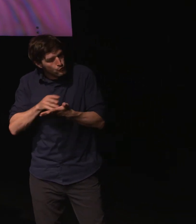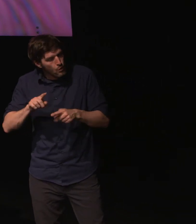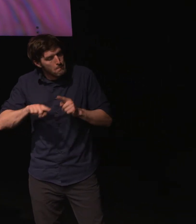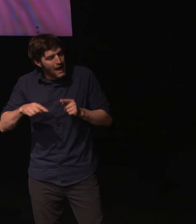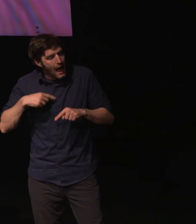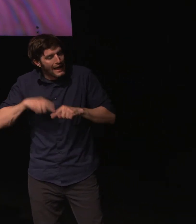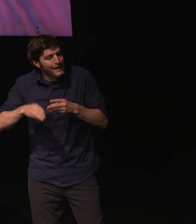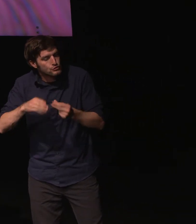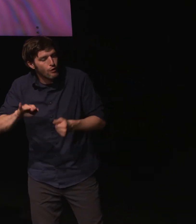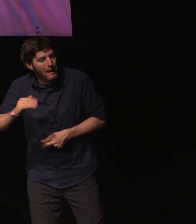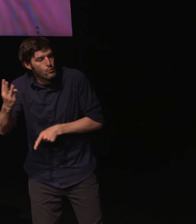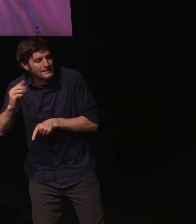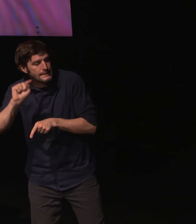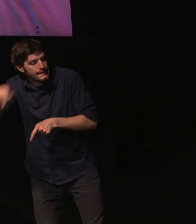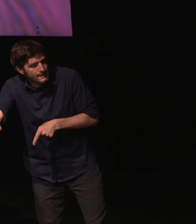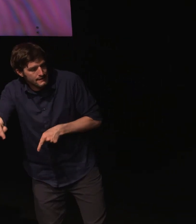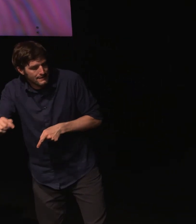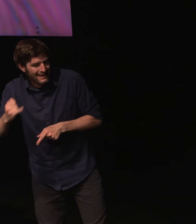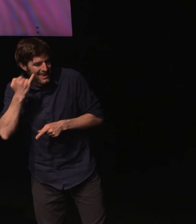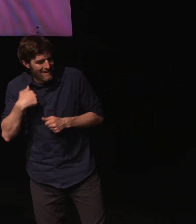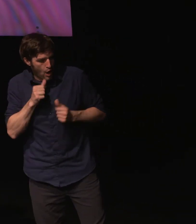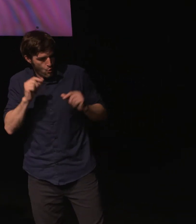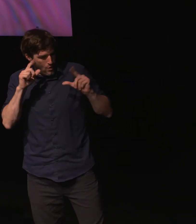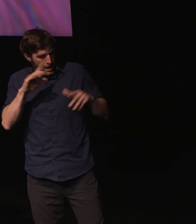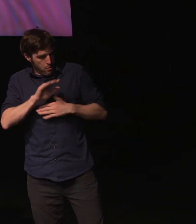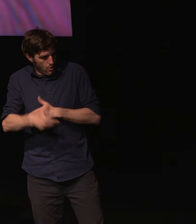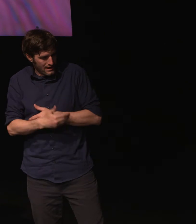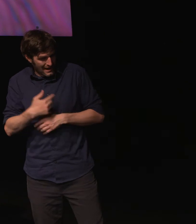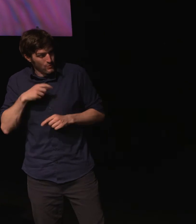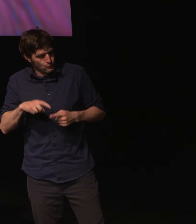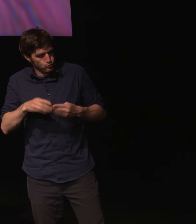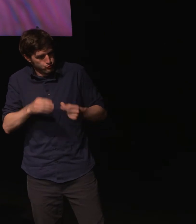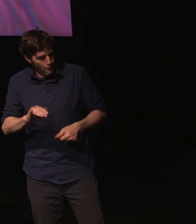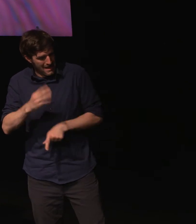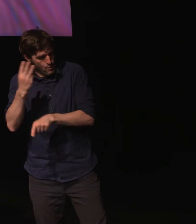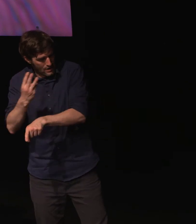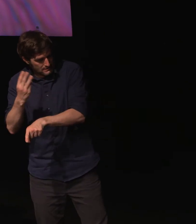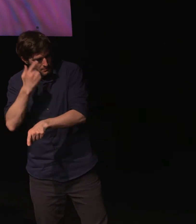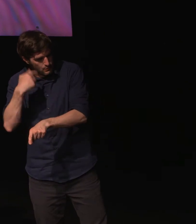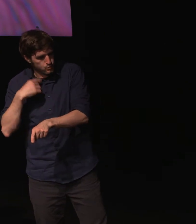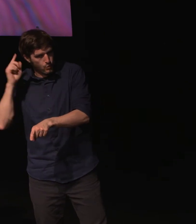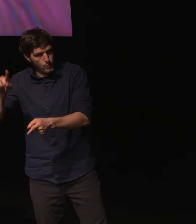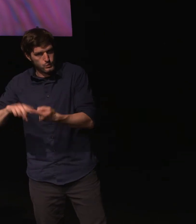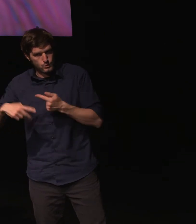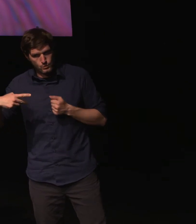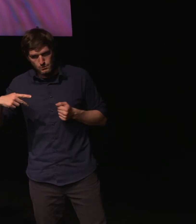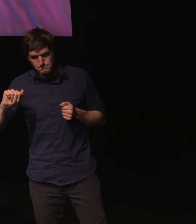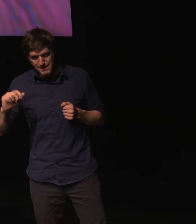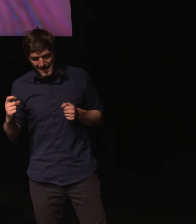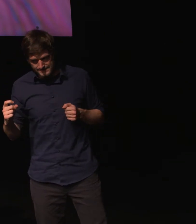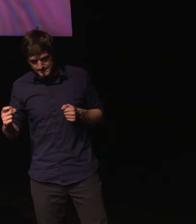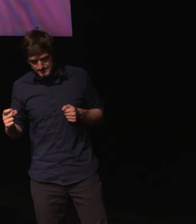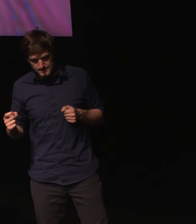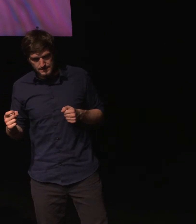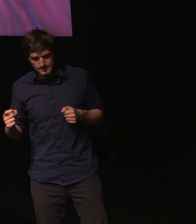And it needs to be solved by Wednesday because we're going to PAX, and there will be people at PAX